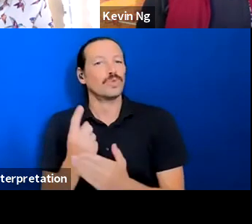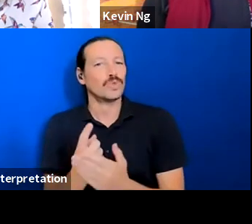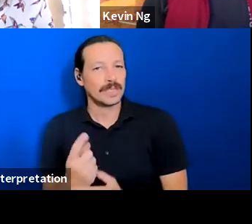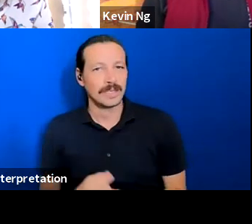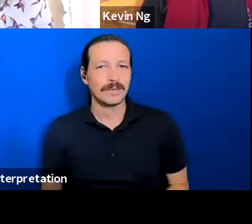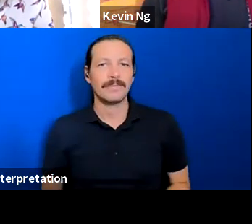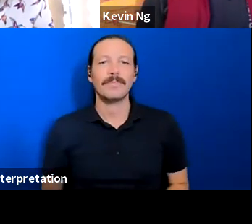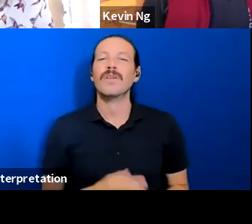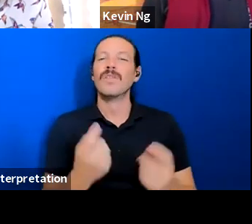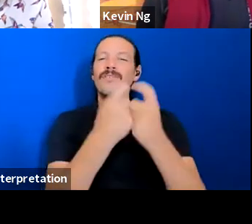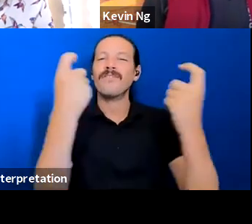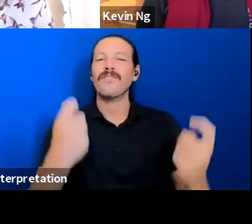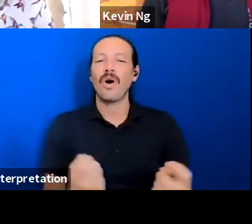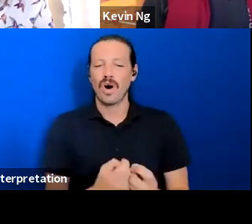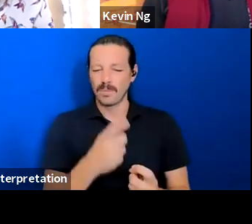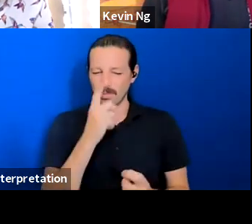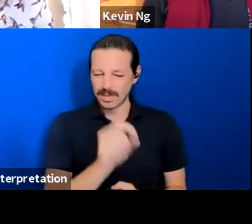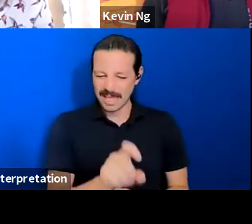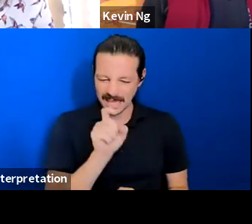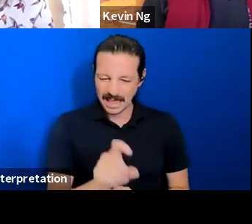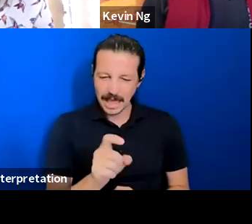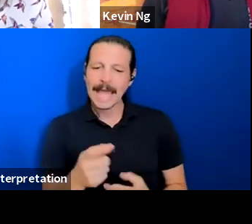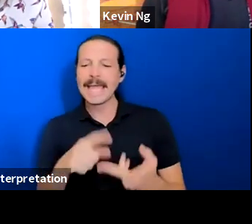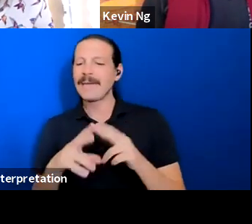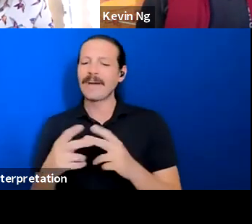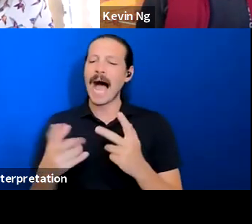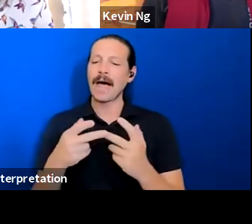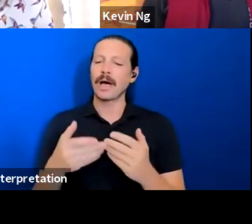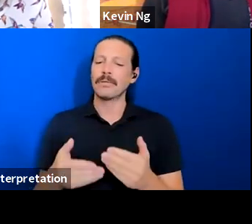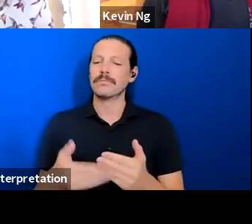other opportunities come up. So for example to be an industry advisor for another initiative